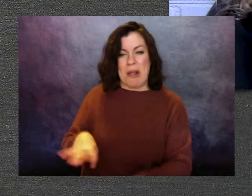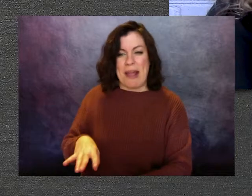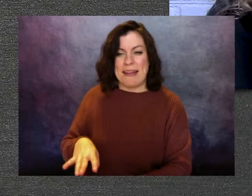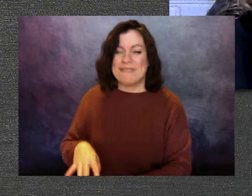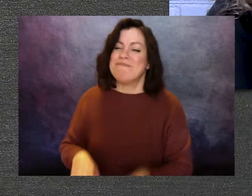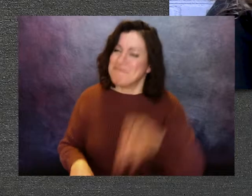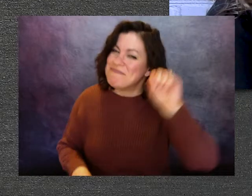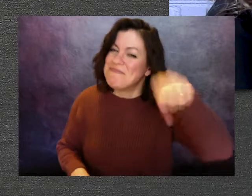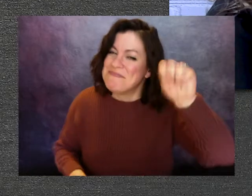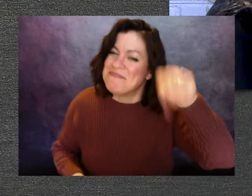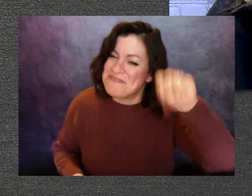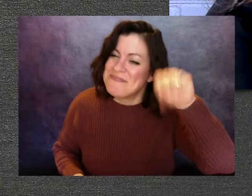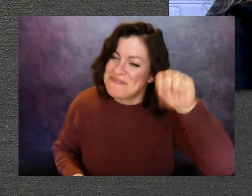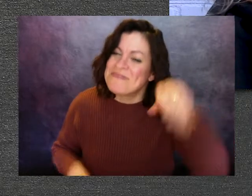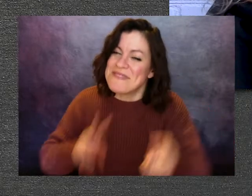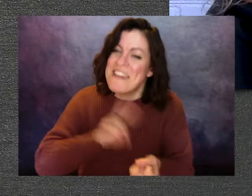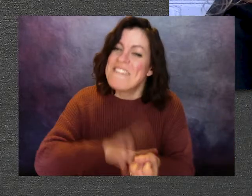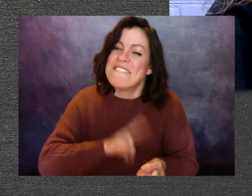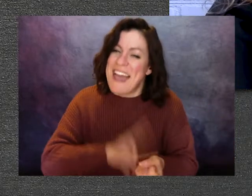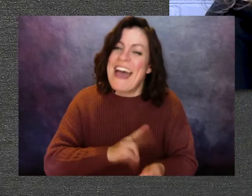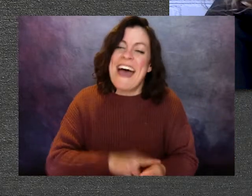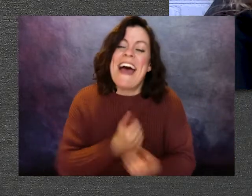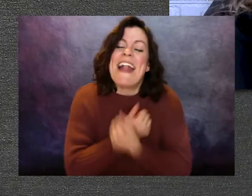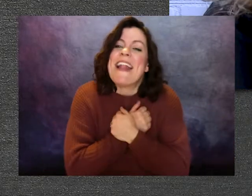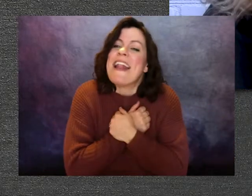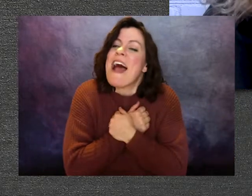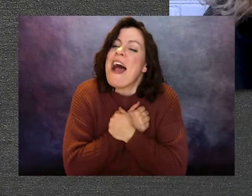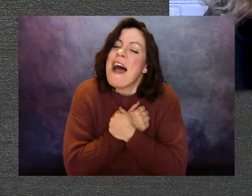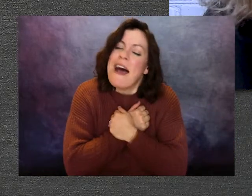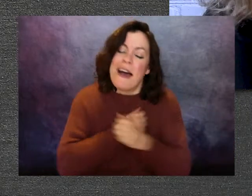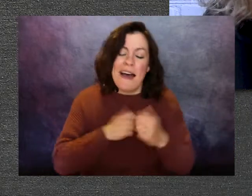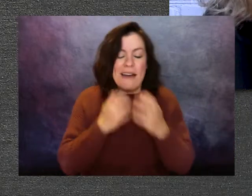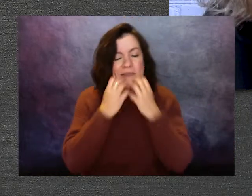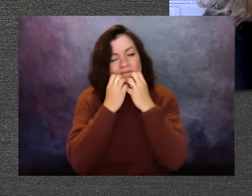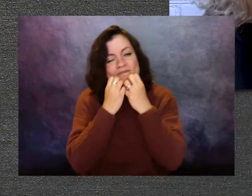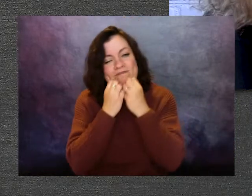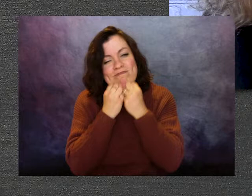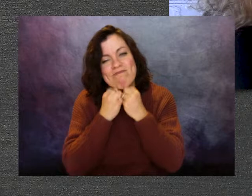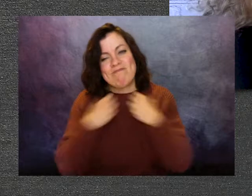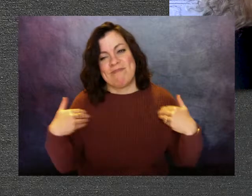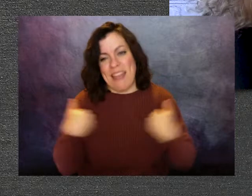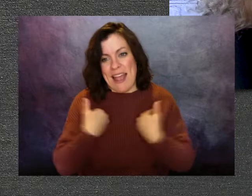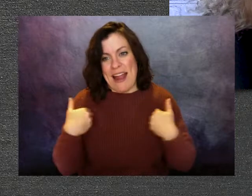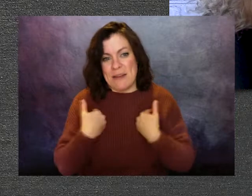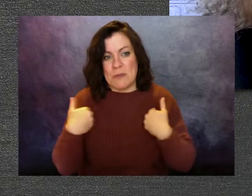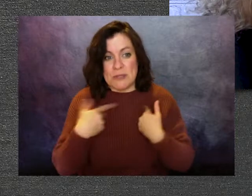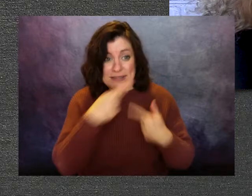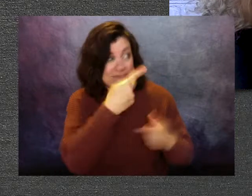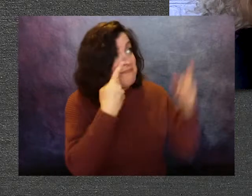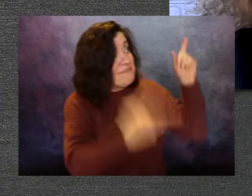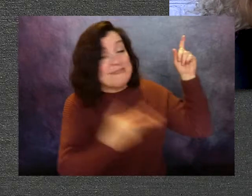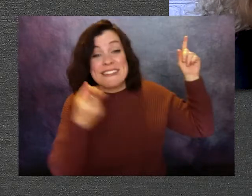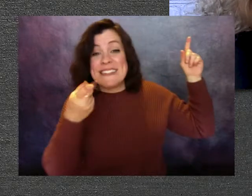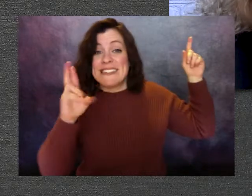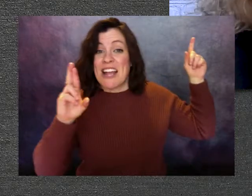Veterinarians love all kinds of animals. Dr Kep checks the animals at the clinic.